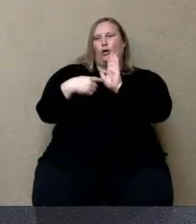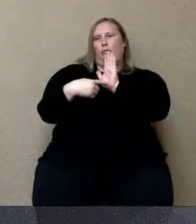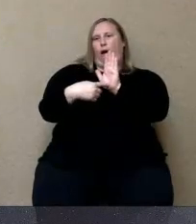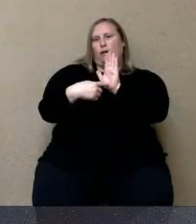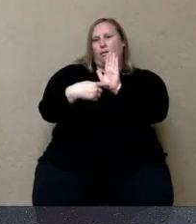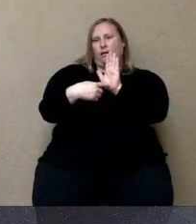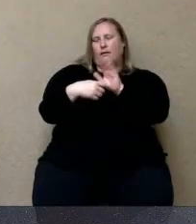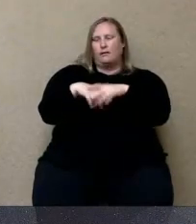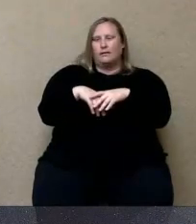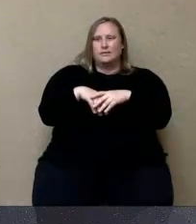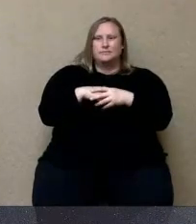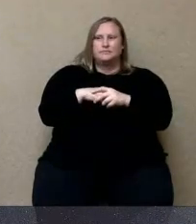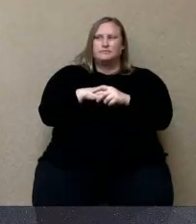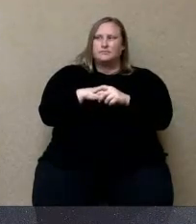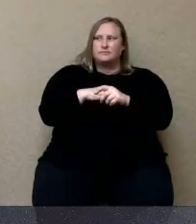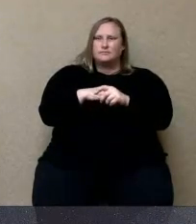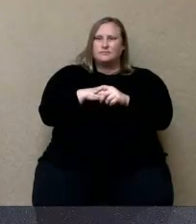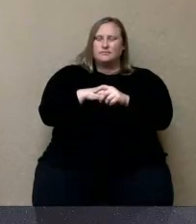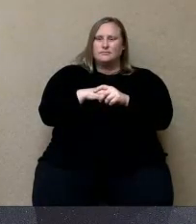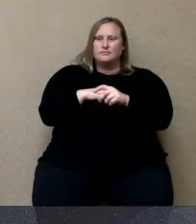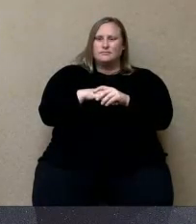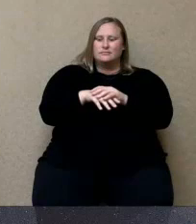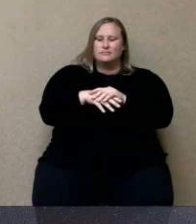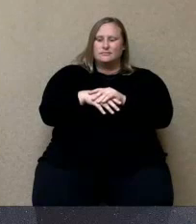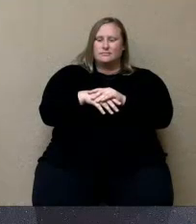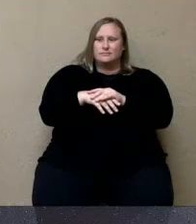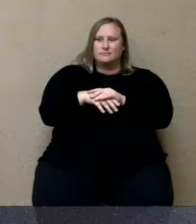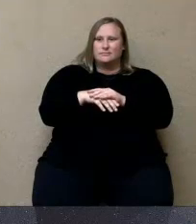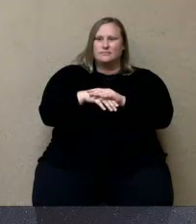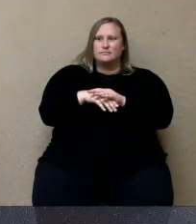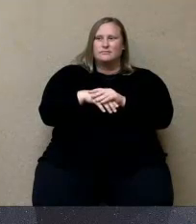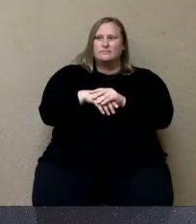targeting like a specific user or supporting a specific user.